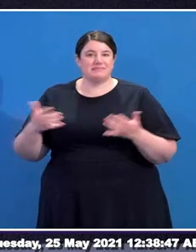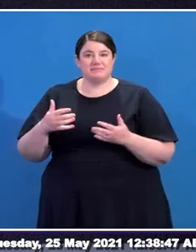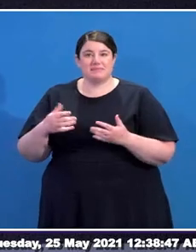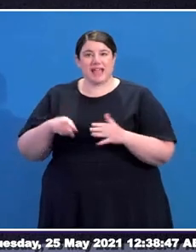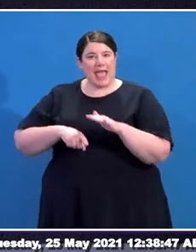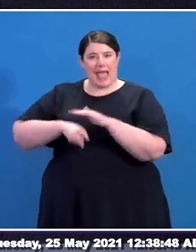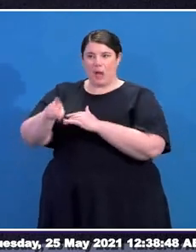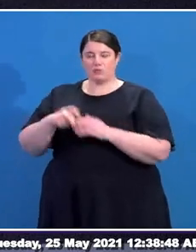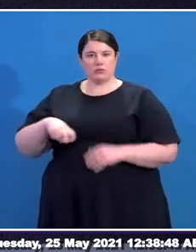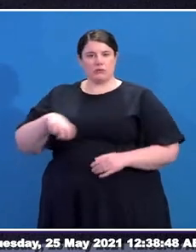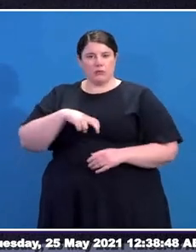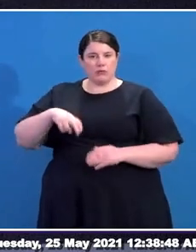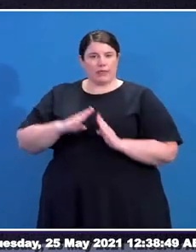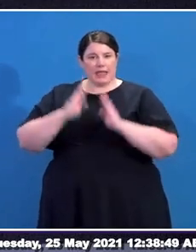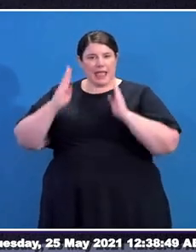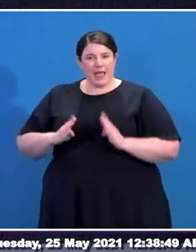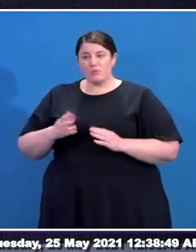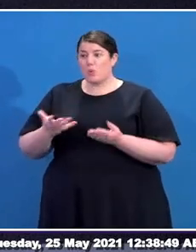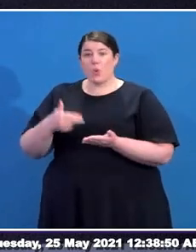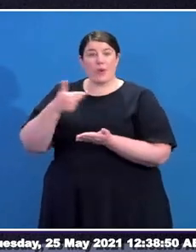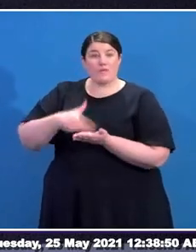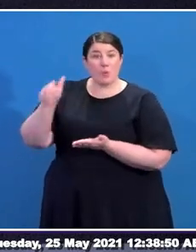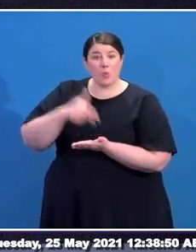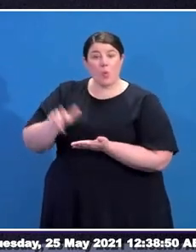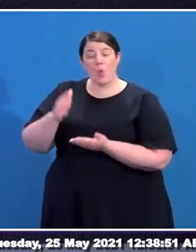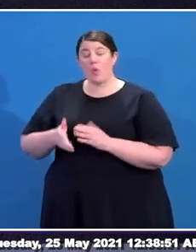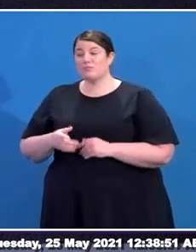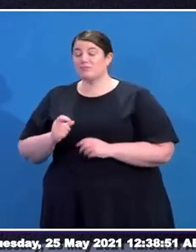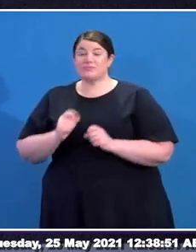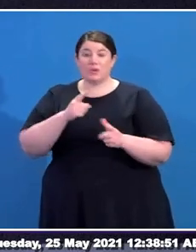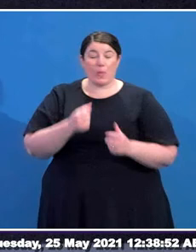of the house, go for a walk, go to a park. He loves swings.